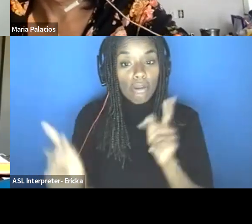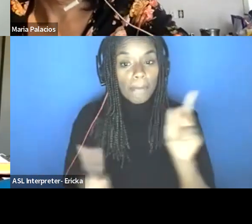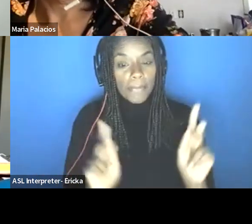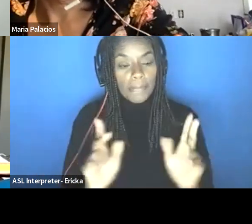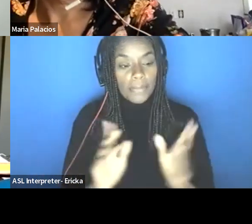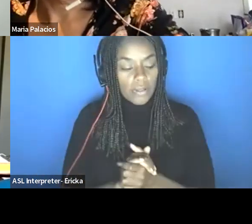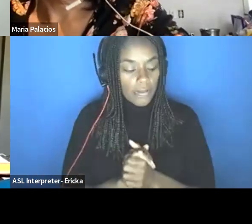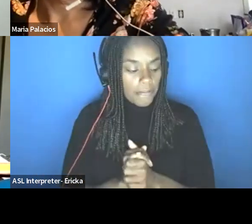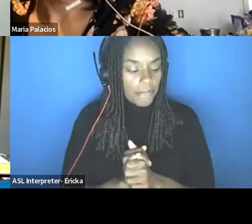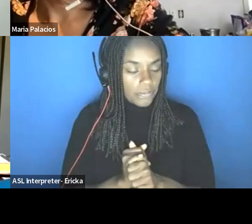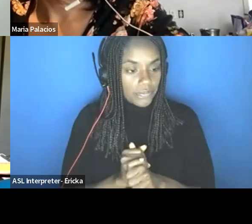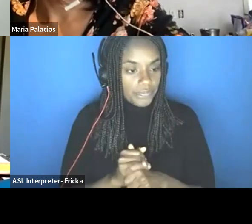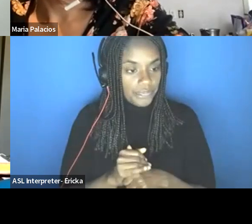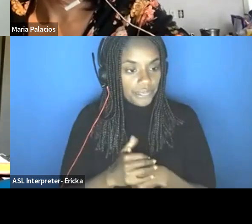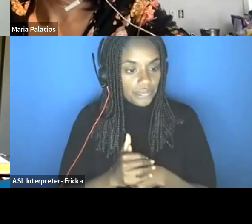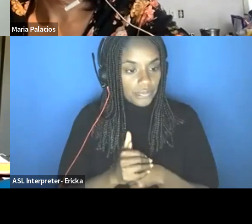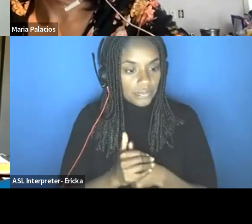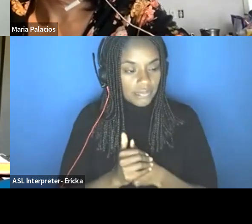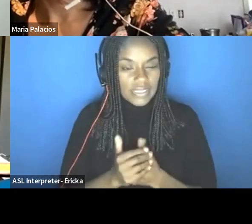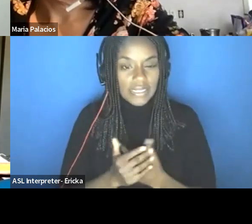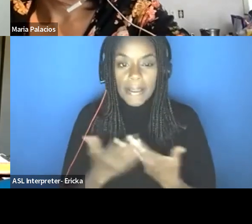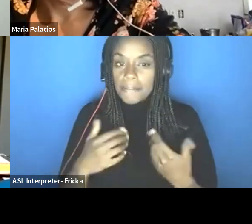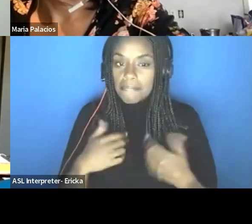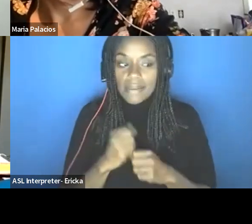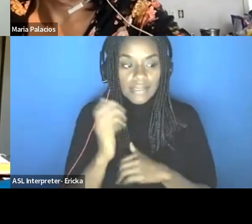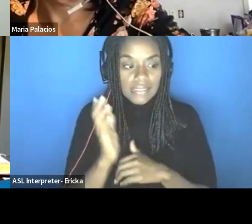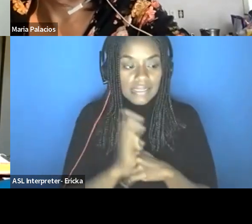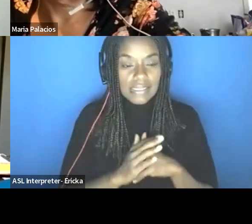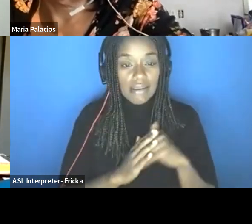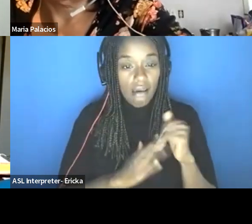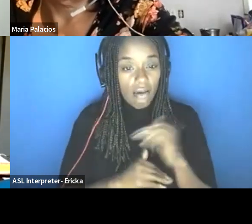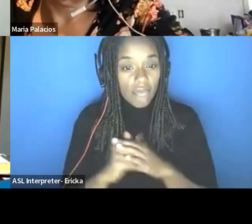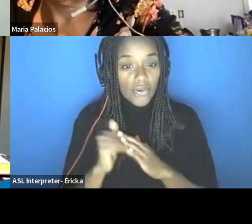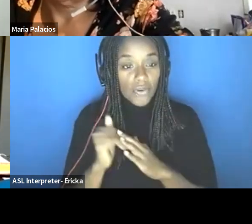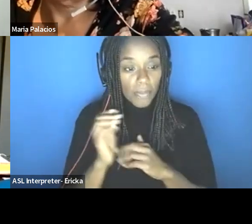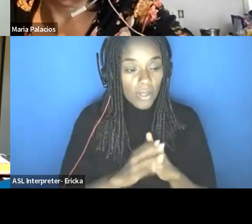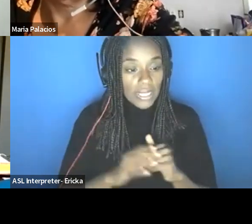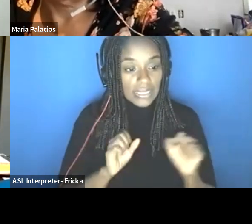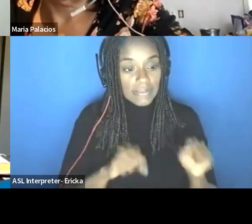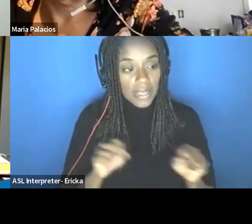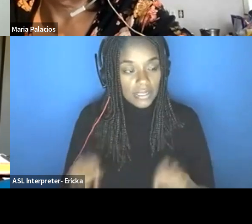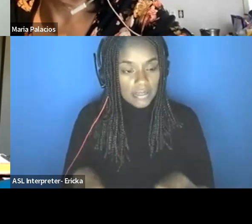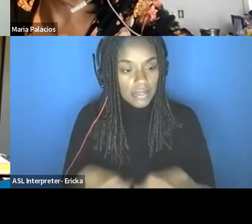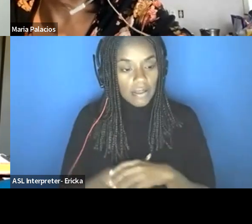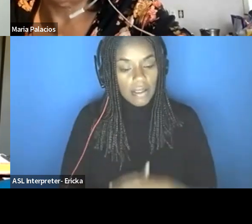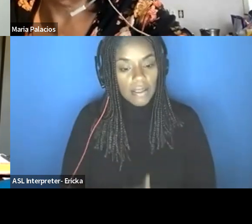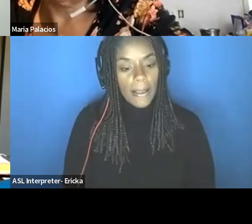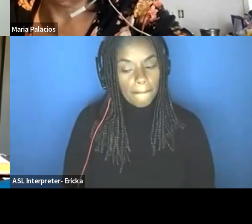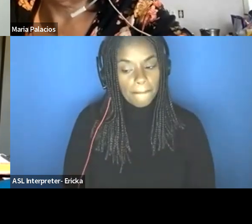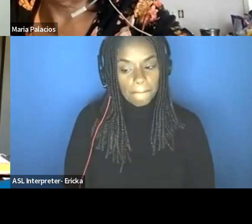Meet other folks. So try to make it as comfortable as possible. I think Ken talked about that.